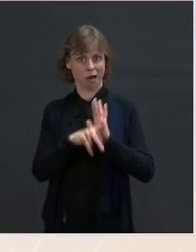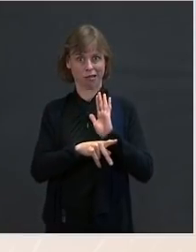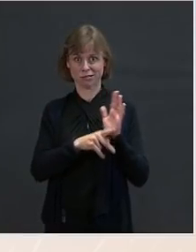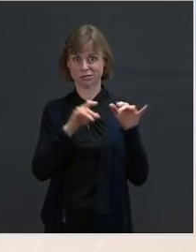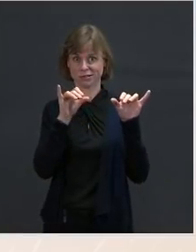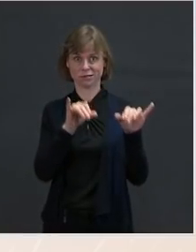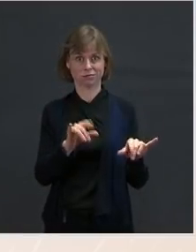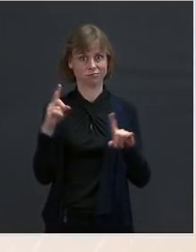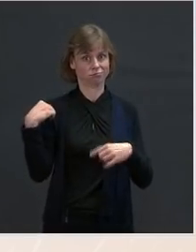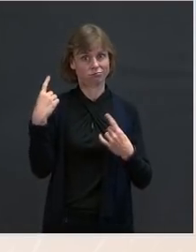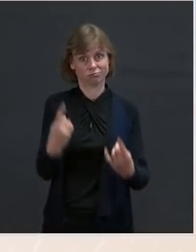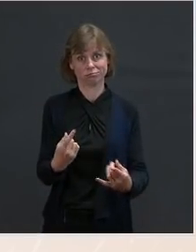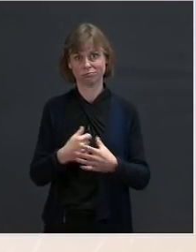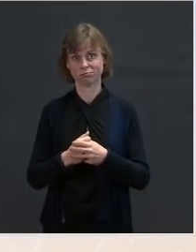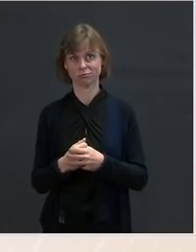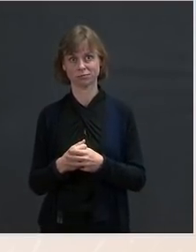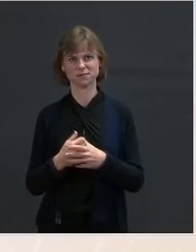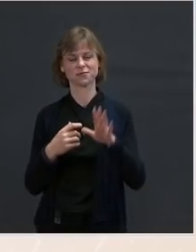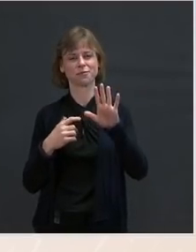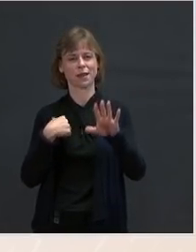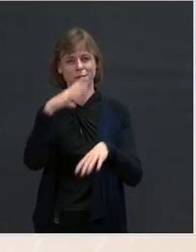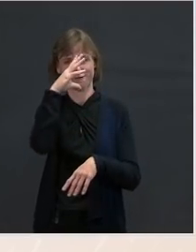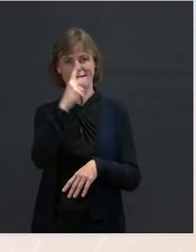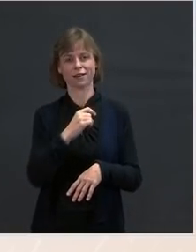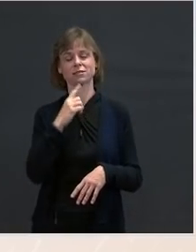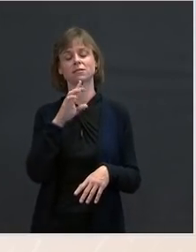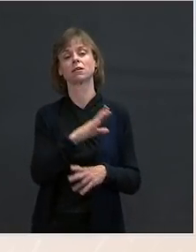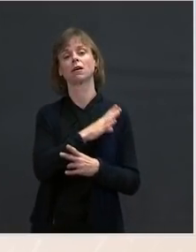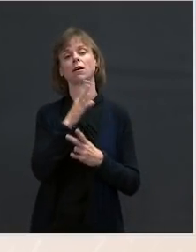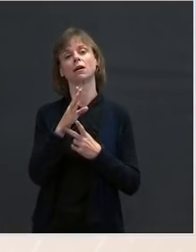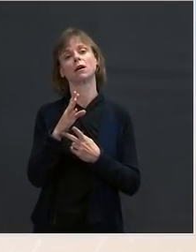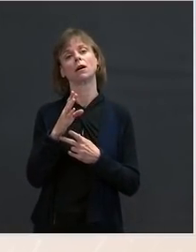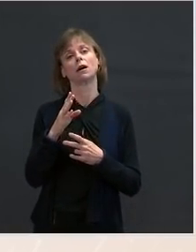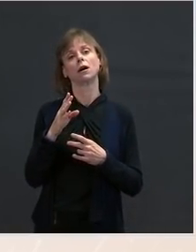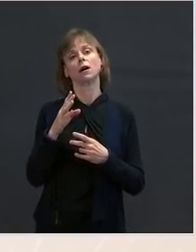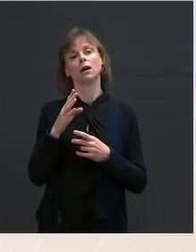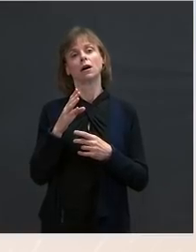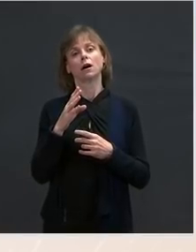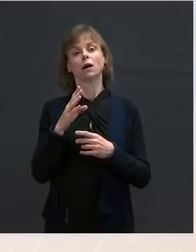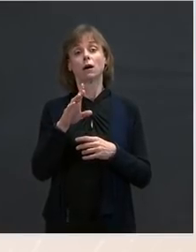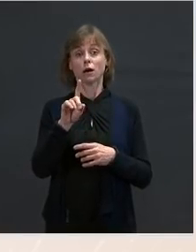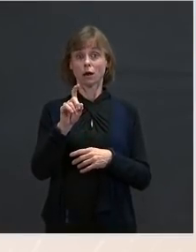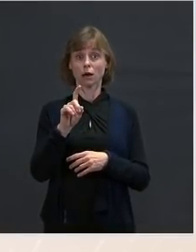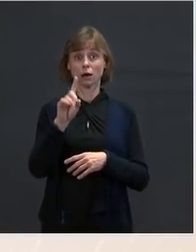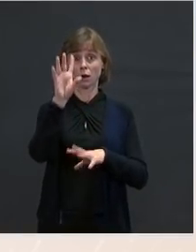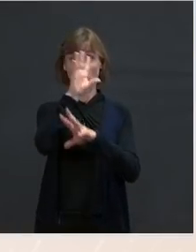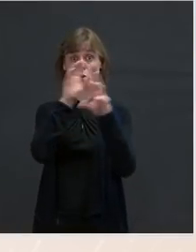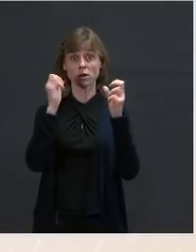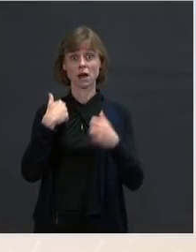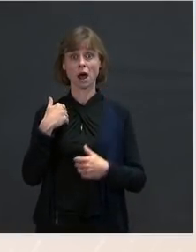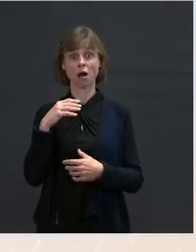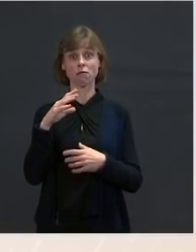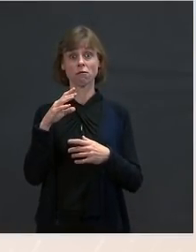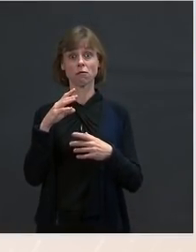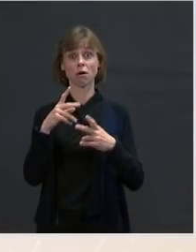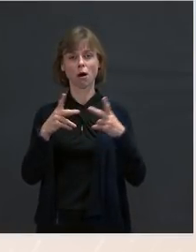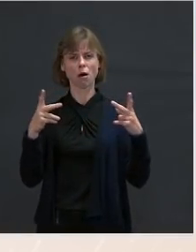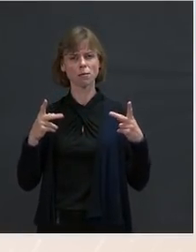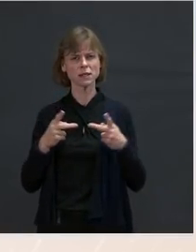The Press: People were fascinated by this. I have two quick Nevada questions. Ms. Psaki: Okay. The Press: One, does the President have a position: There's a bill in Nevada to get rid of the caucus